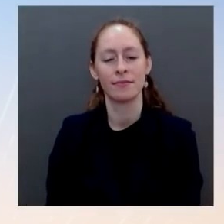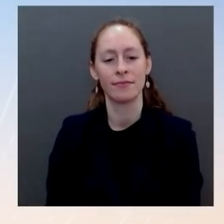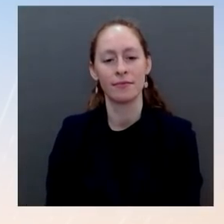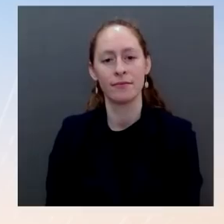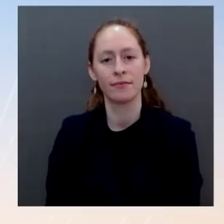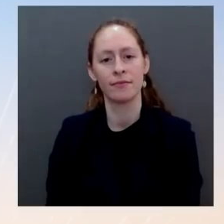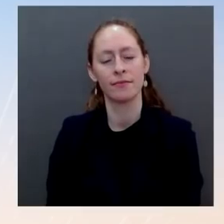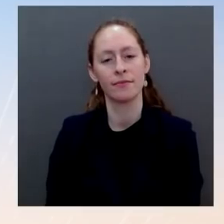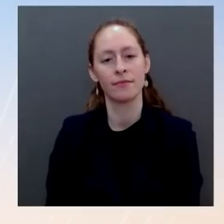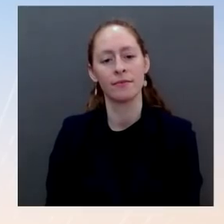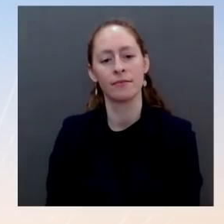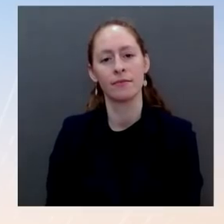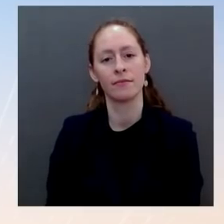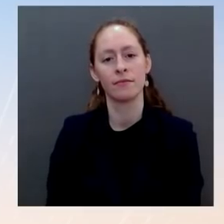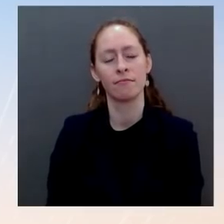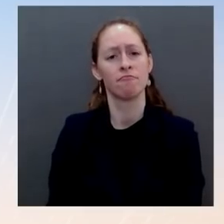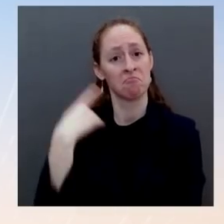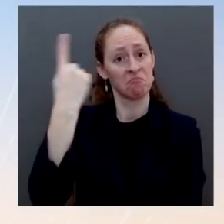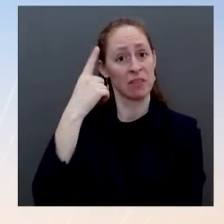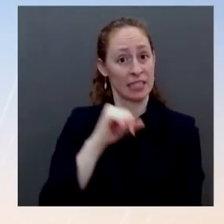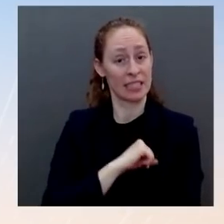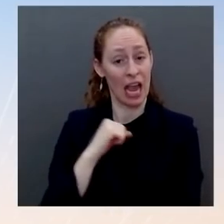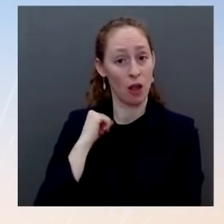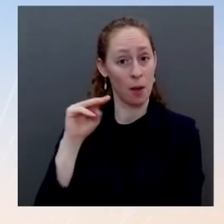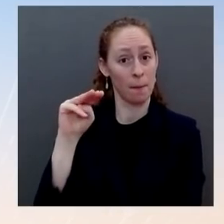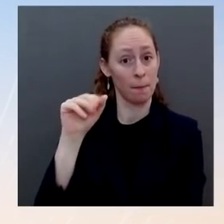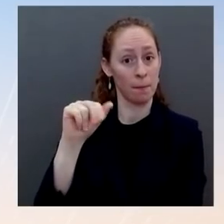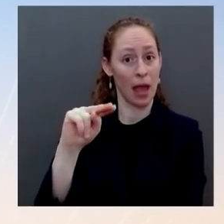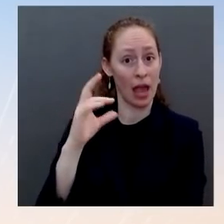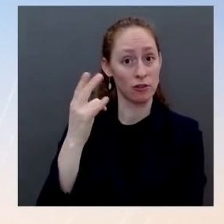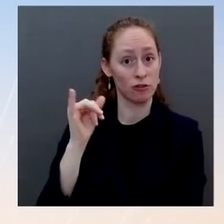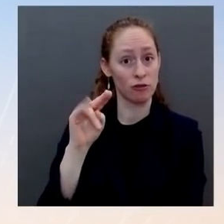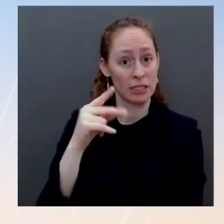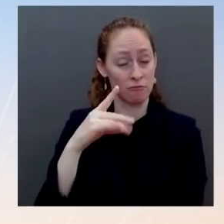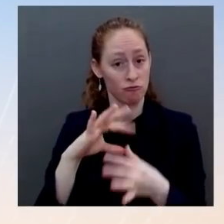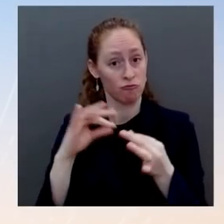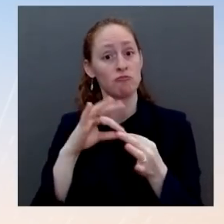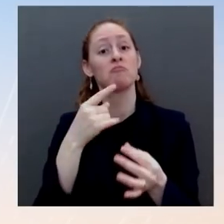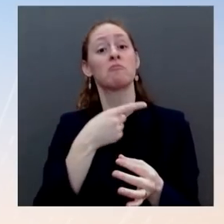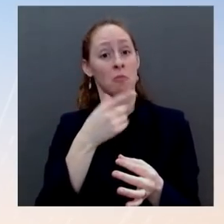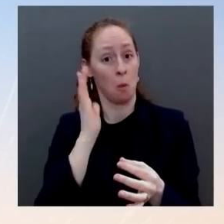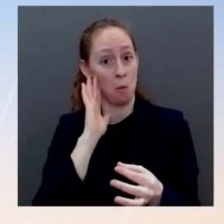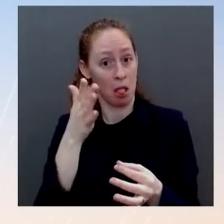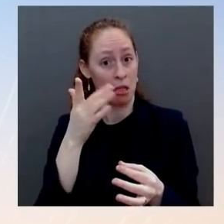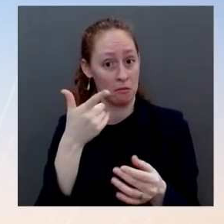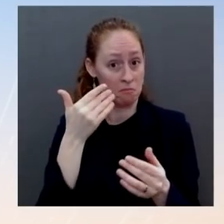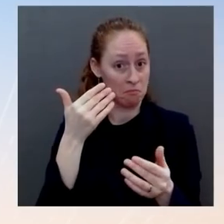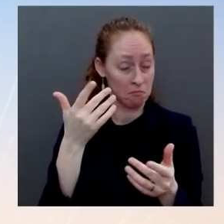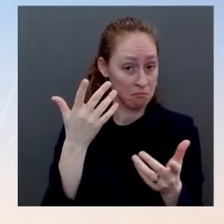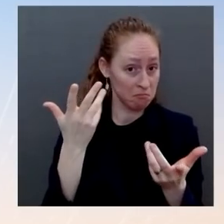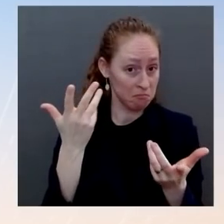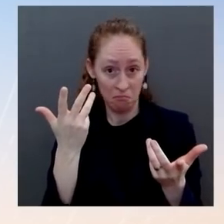Ms. Psaki: I will let Senator Manchin speak for himself on where he stands on that. Did you have another one, Jacqui? The Press: I did. I wanted to go back to one other topic real quick. Ms. Psaki: Okay. >> The Press: I'm sorry.